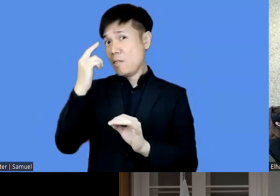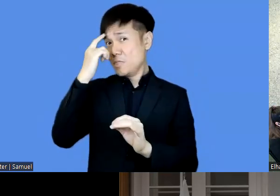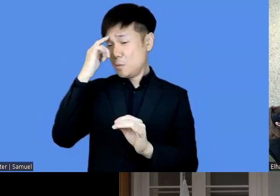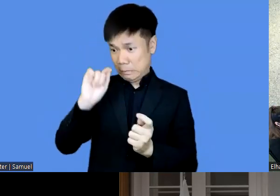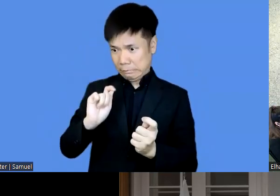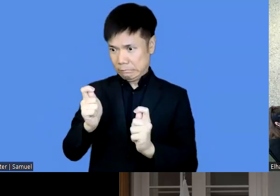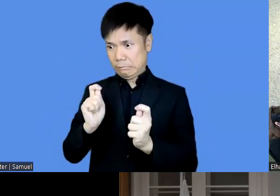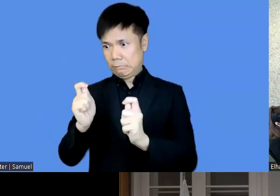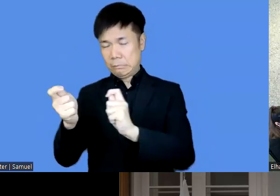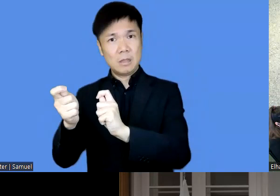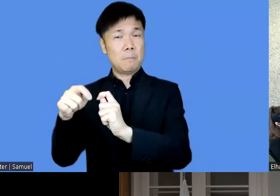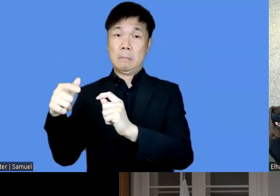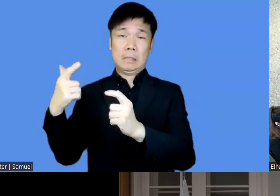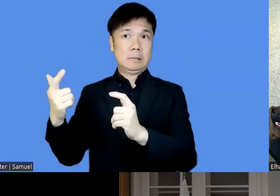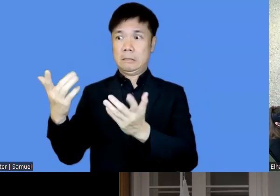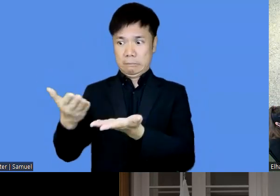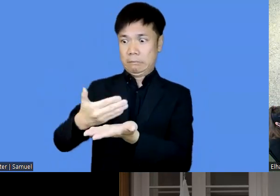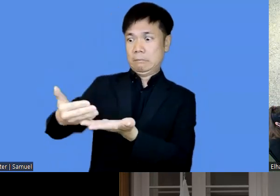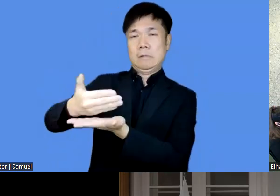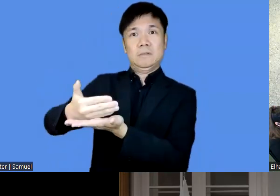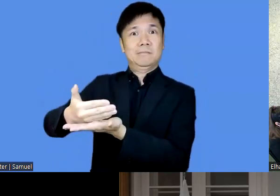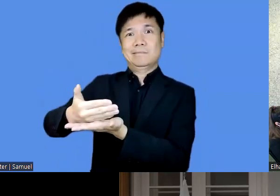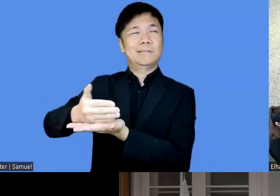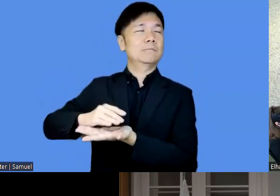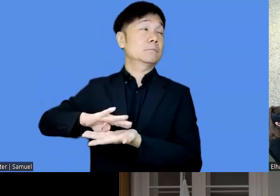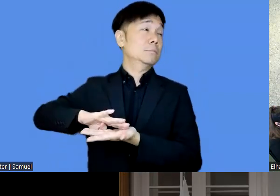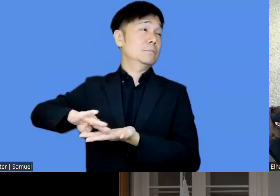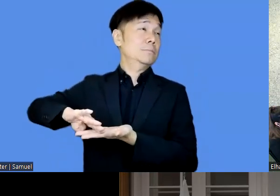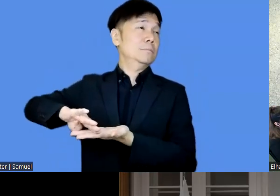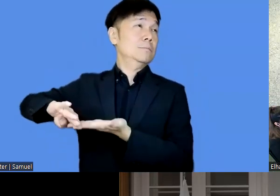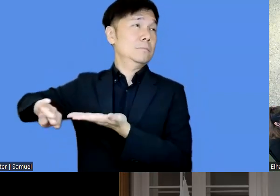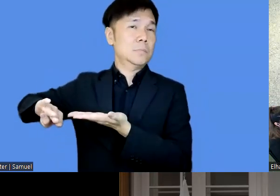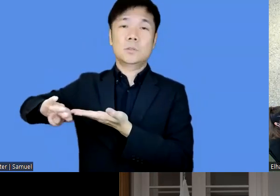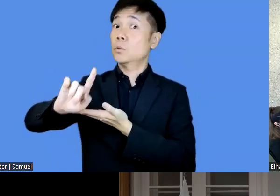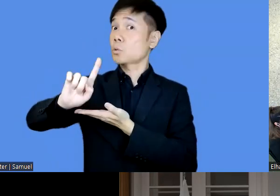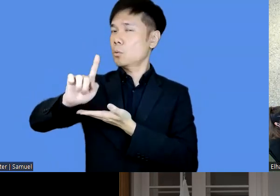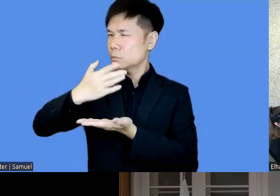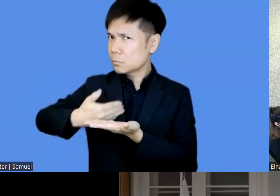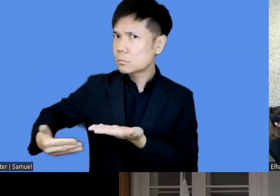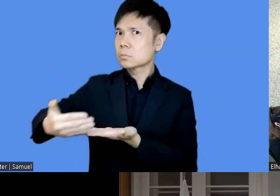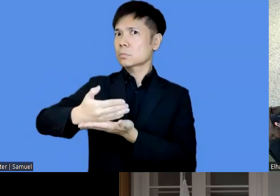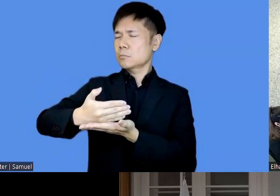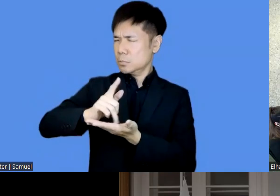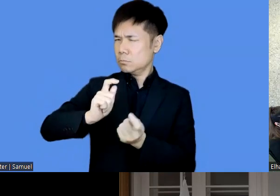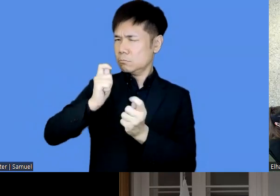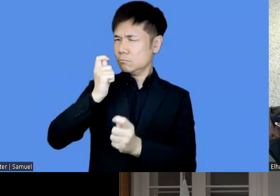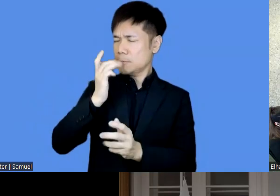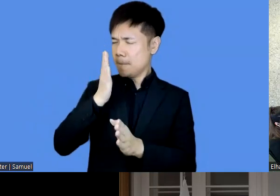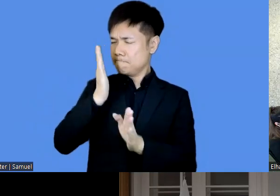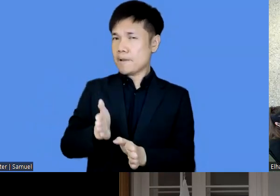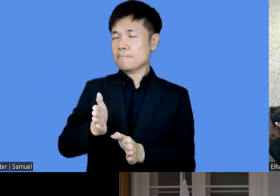you had to start with but it is about generally increasing the visibility, of the specific